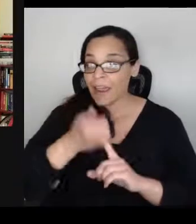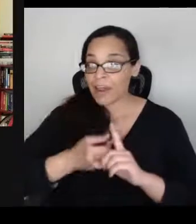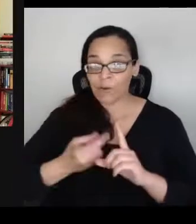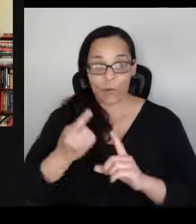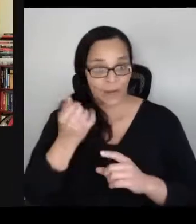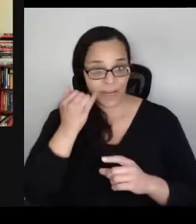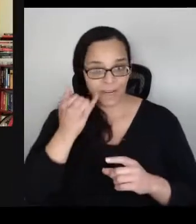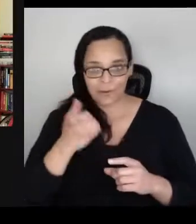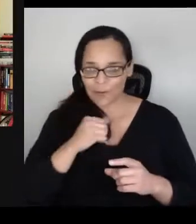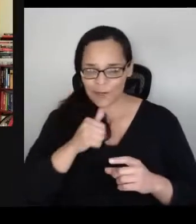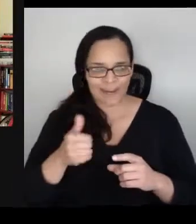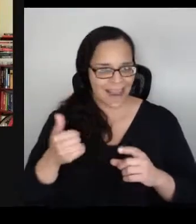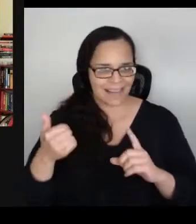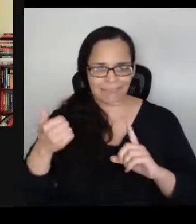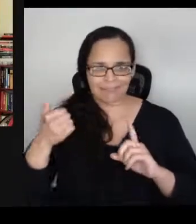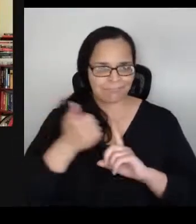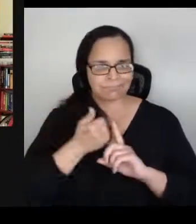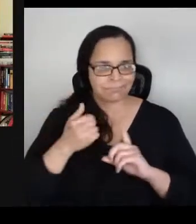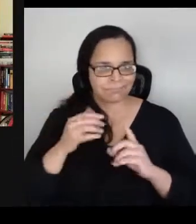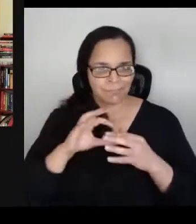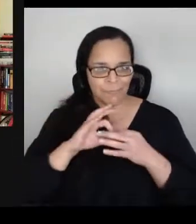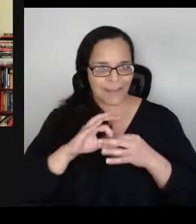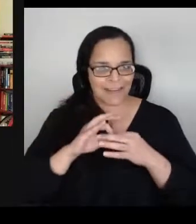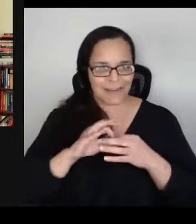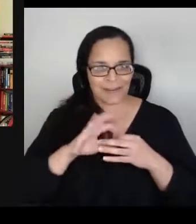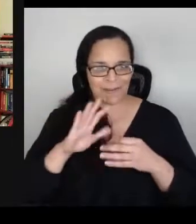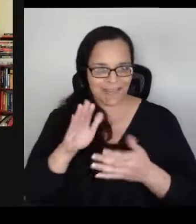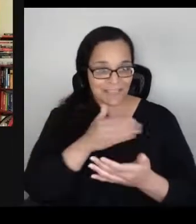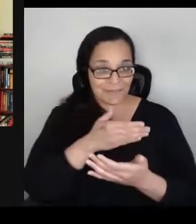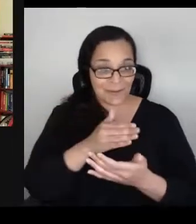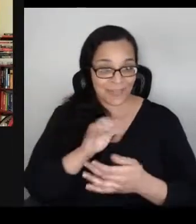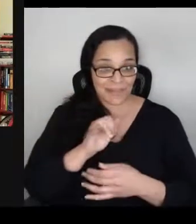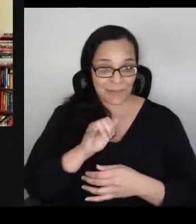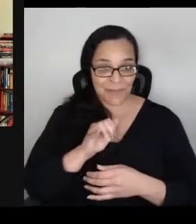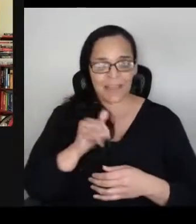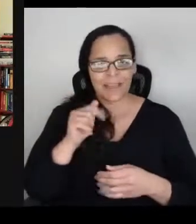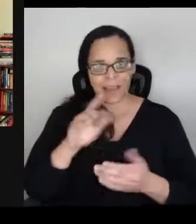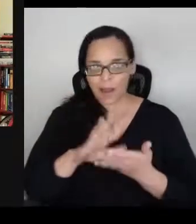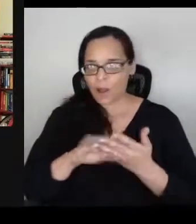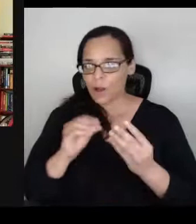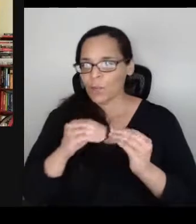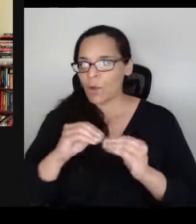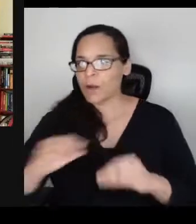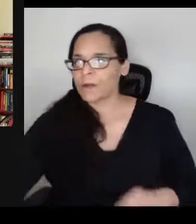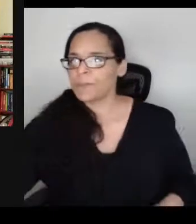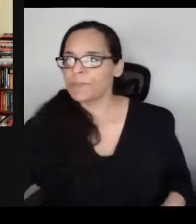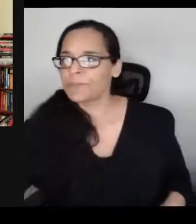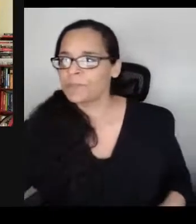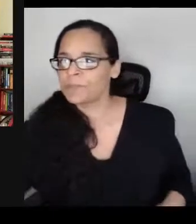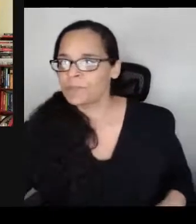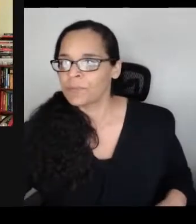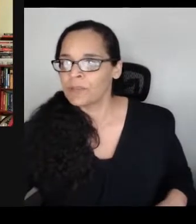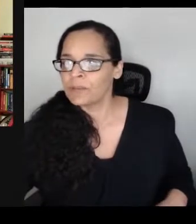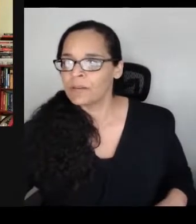and as moved by Ani's, music as we were, you can learn more about what she's doing at her website,